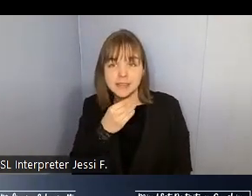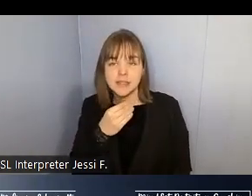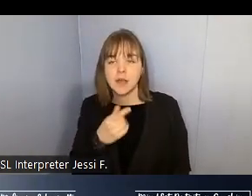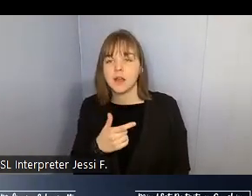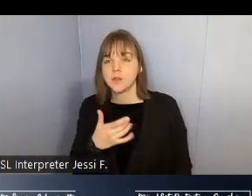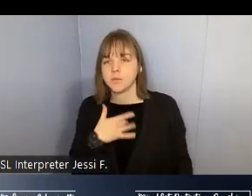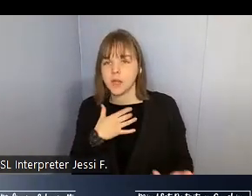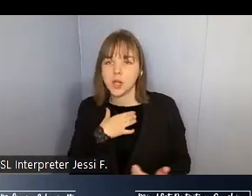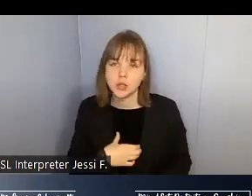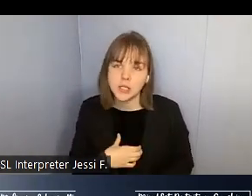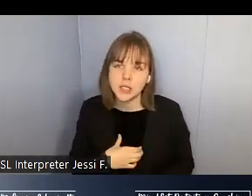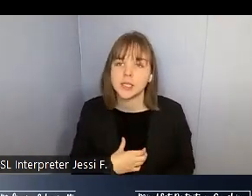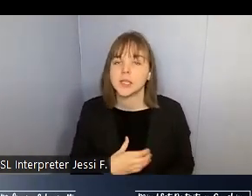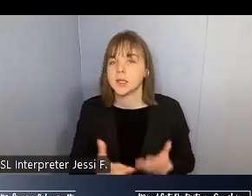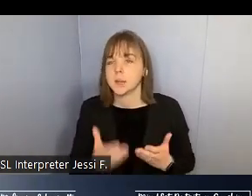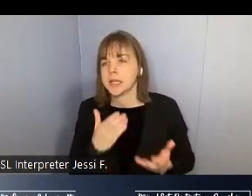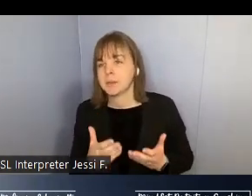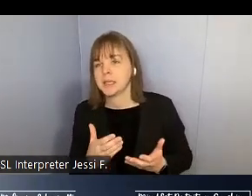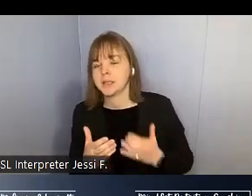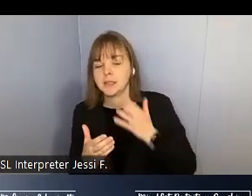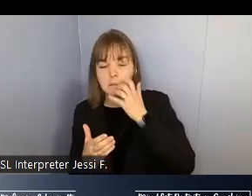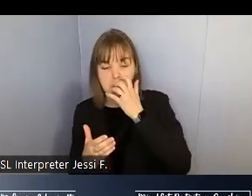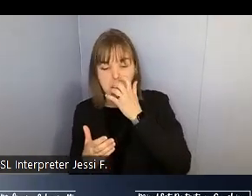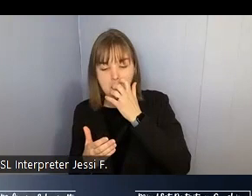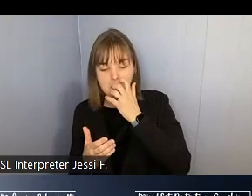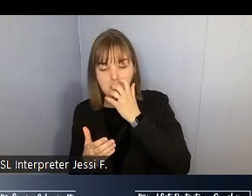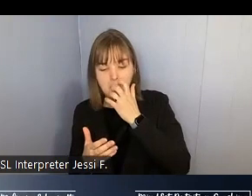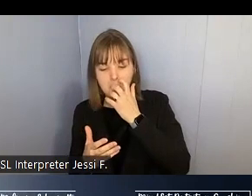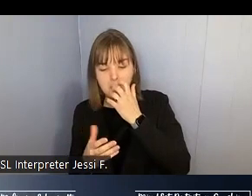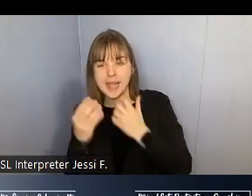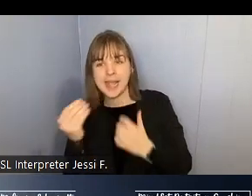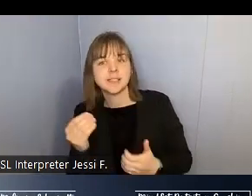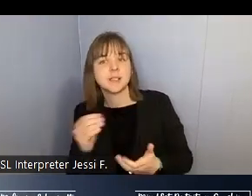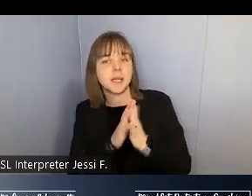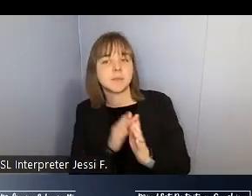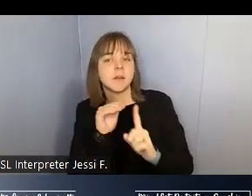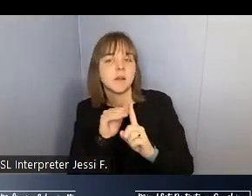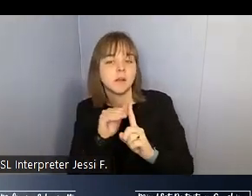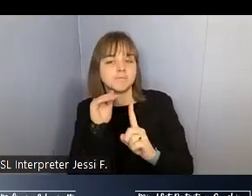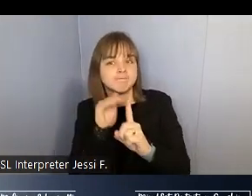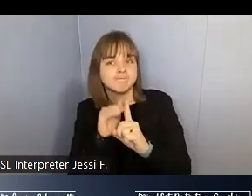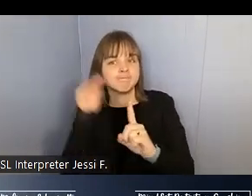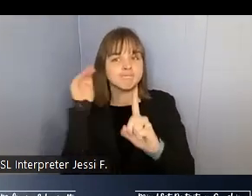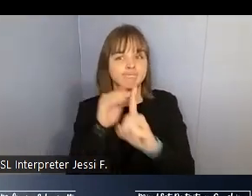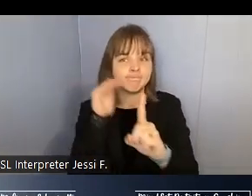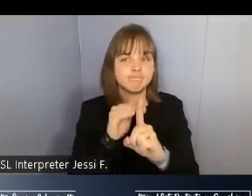It's making you less full all the time. And then it starts to knock on the door really hard. And at some point, that knock on the door